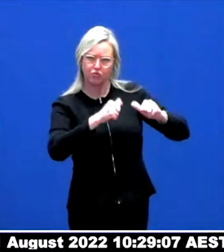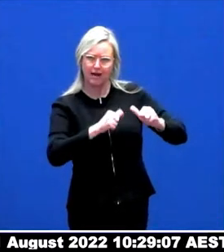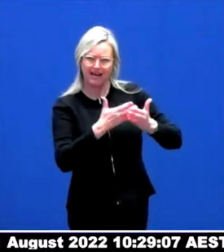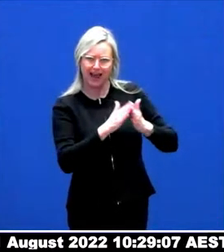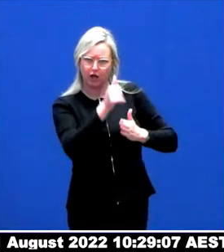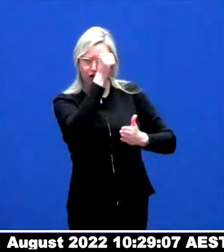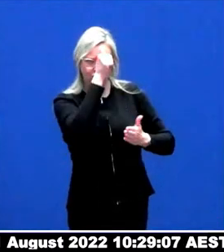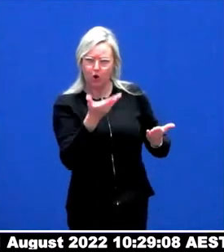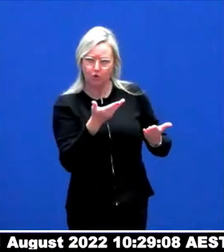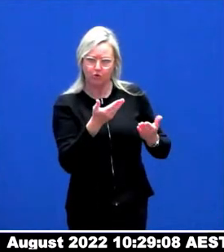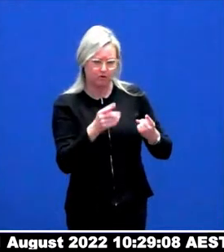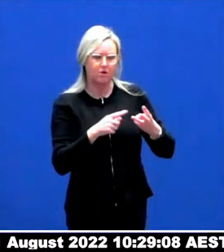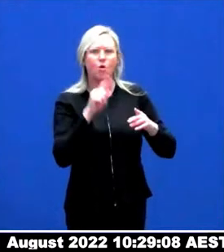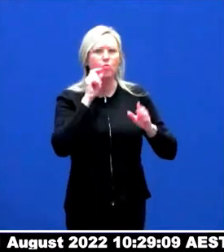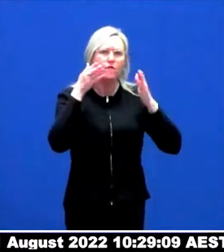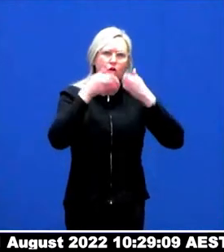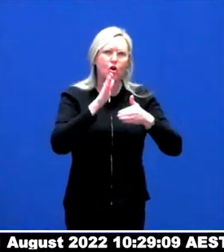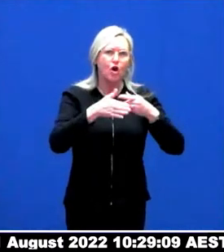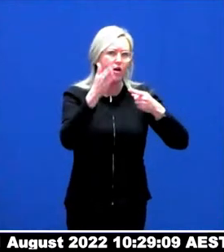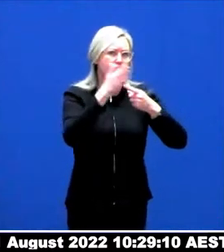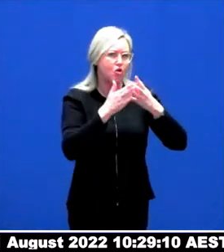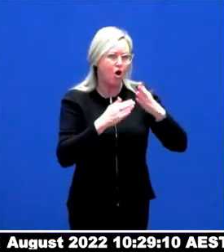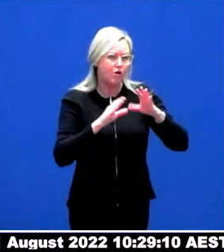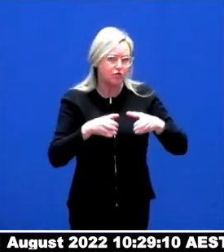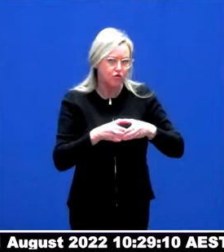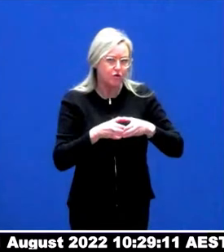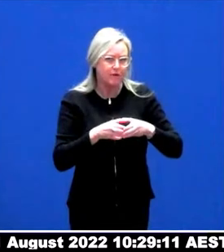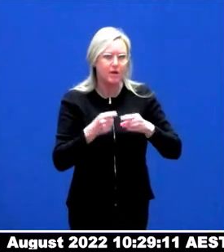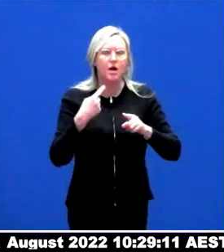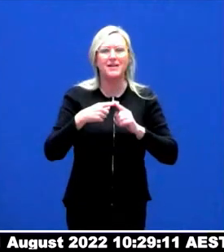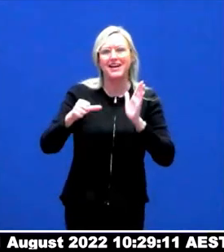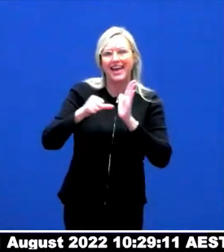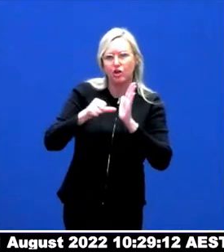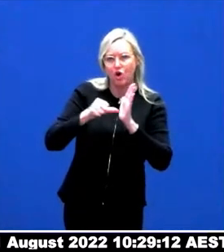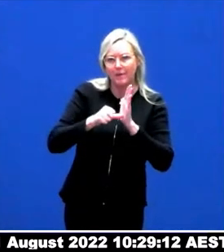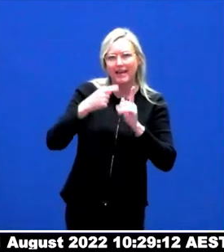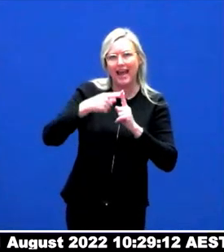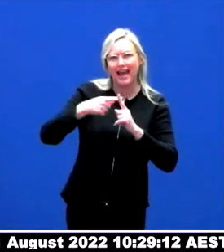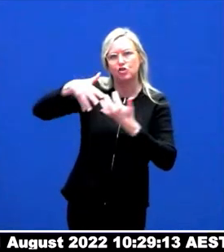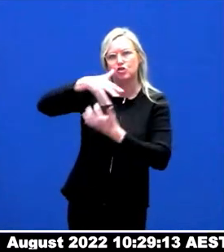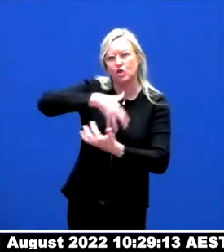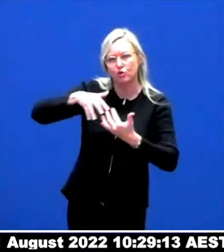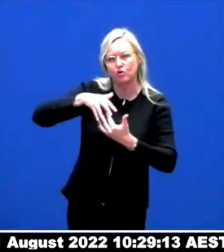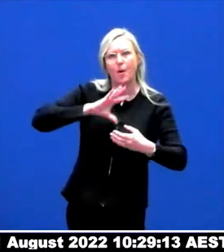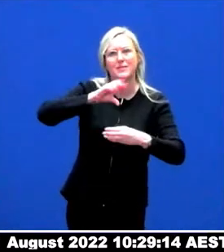priority groups, economic and social participation. So, that's one, achieving better outcomes.